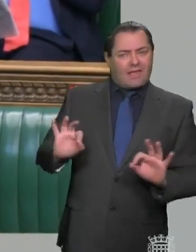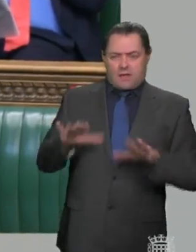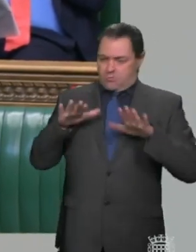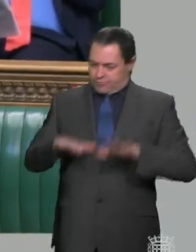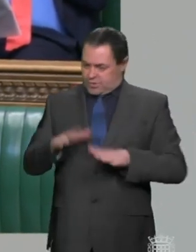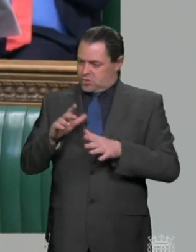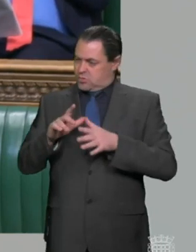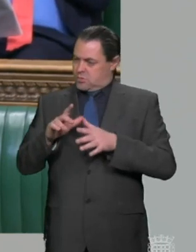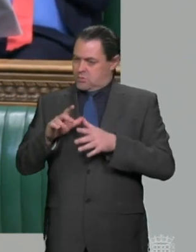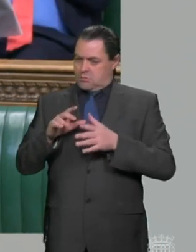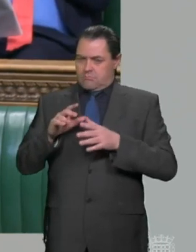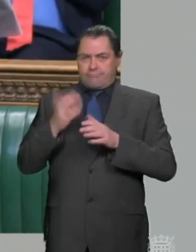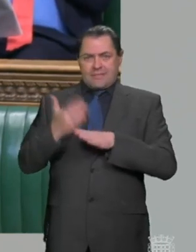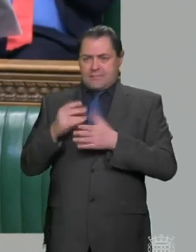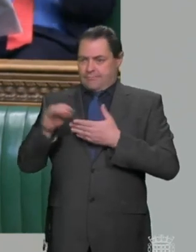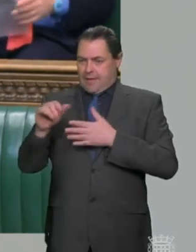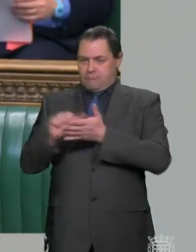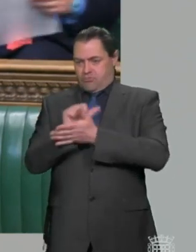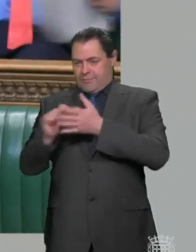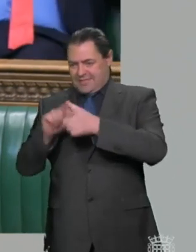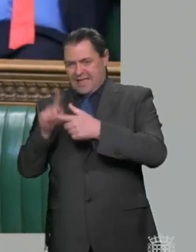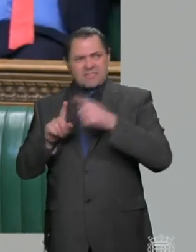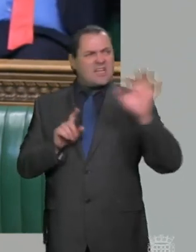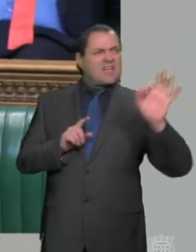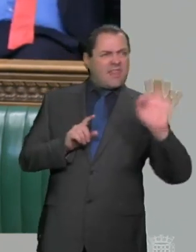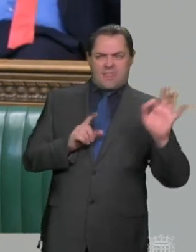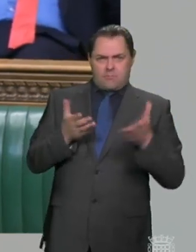and it would make a transformational difference to high streets and town centres at the heart